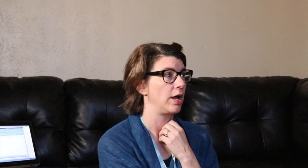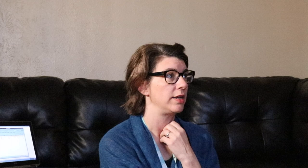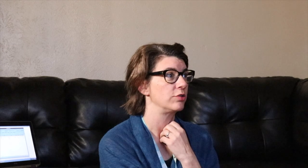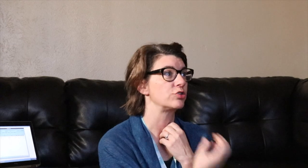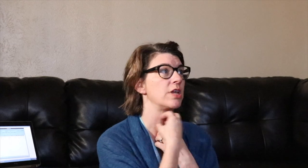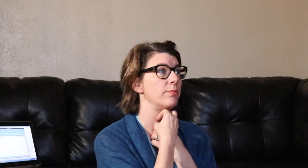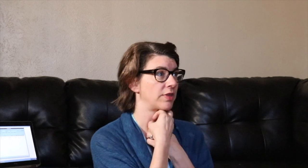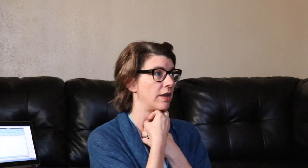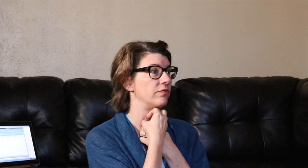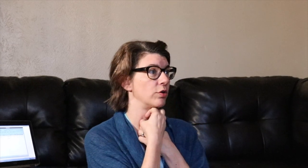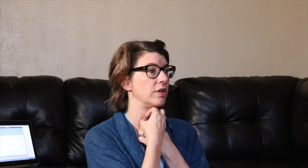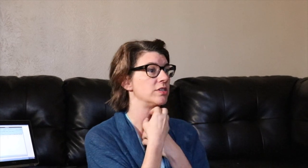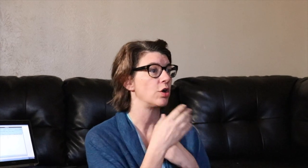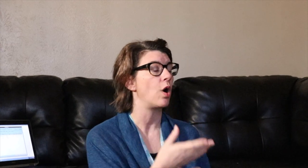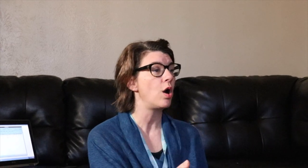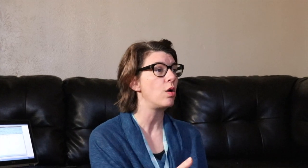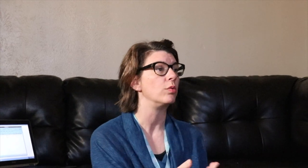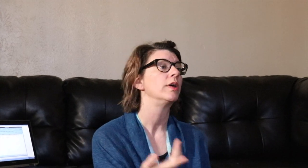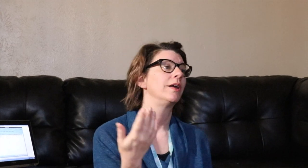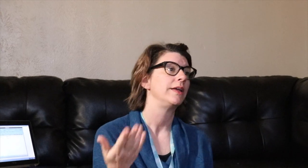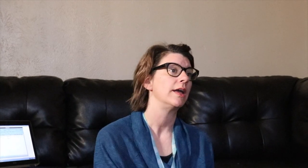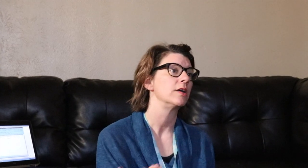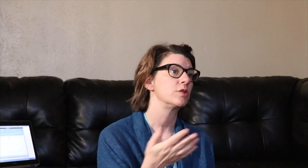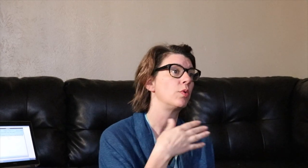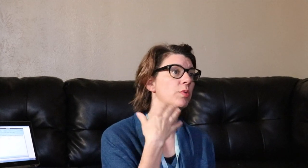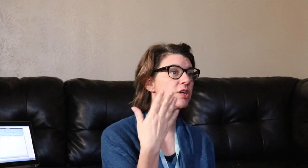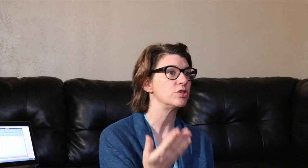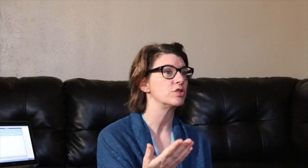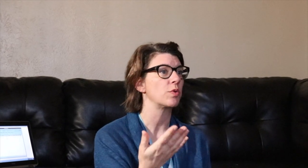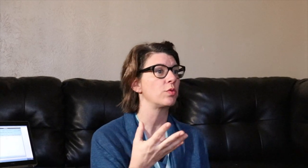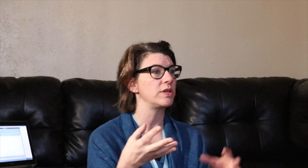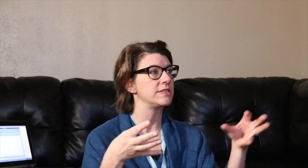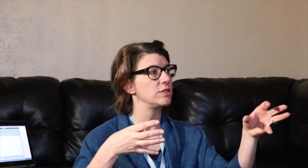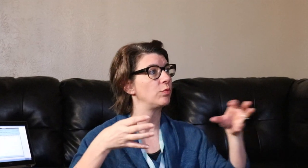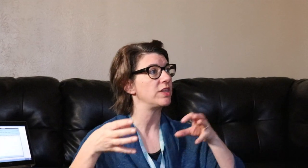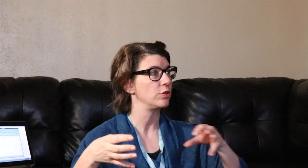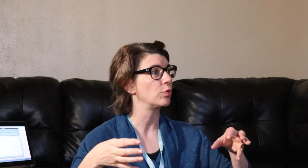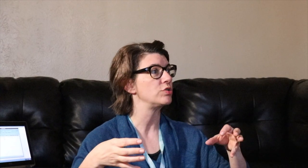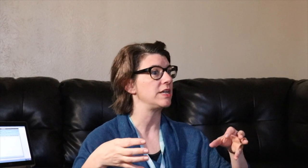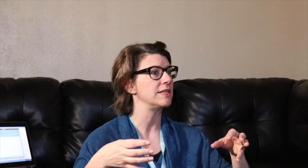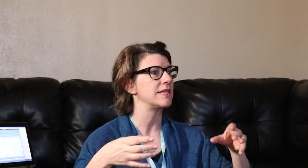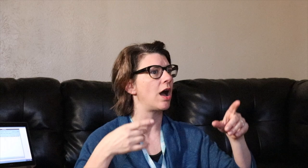right? There's some kind of vocalization. Yes. So, what we can do is work within the routine and say